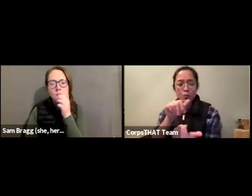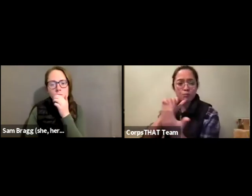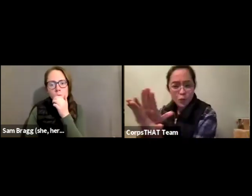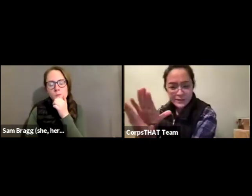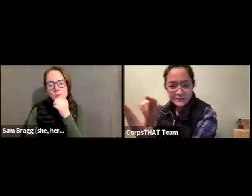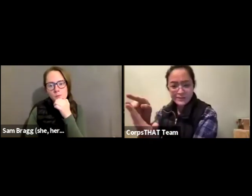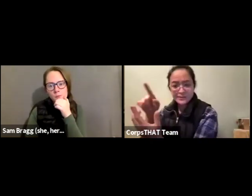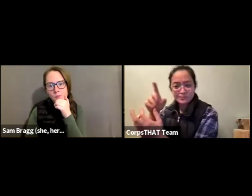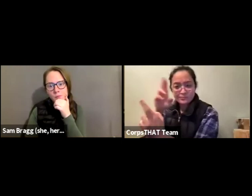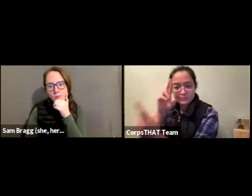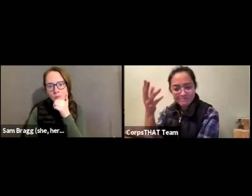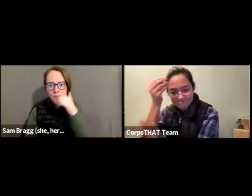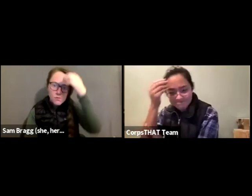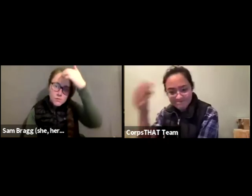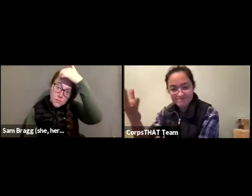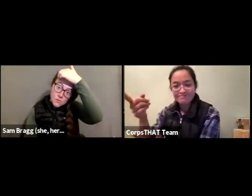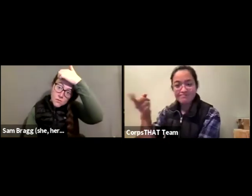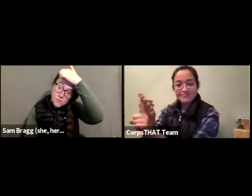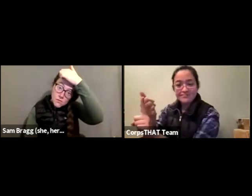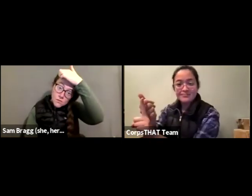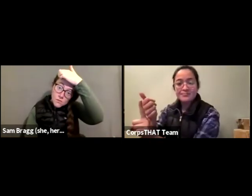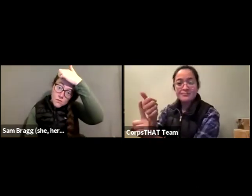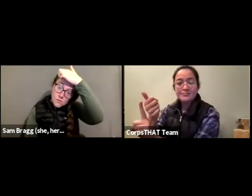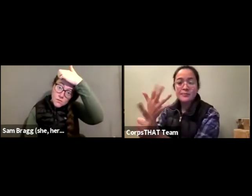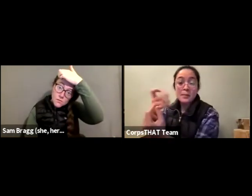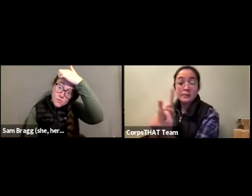and I’ve had similar experiences with the boundaries and figuring those out